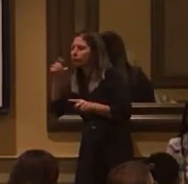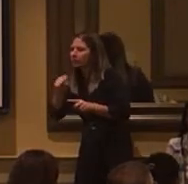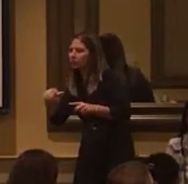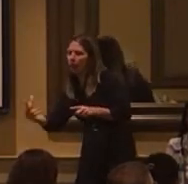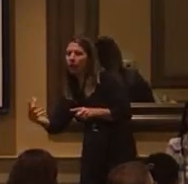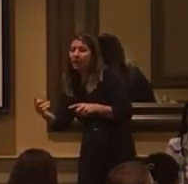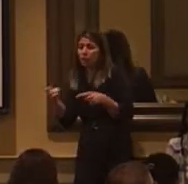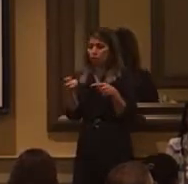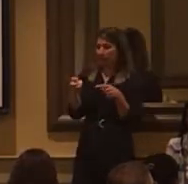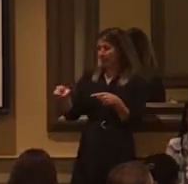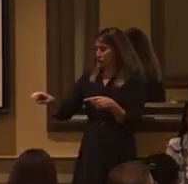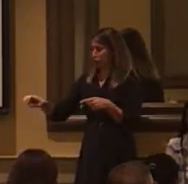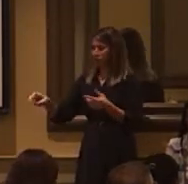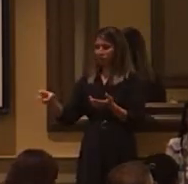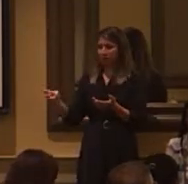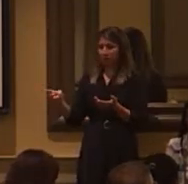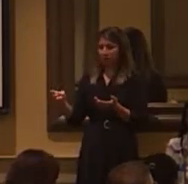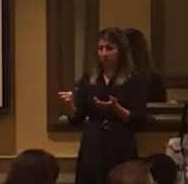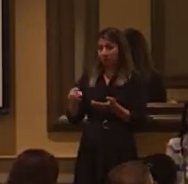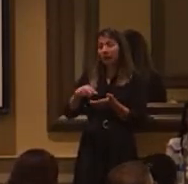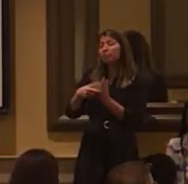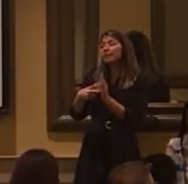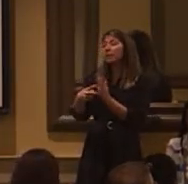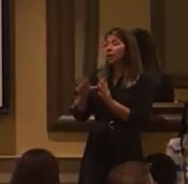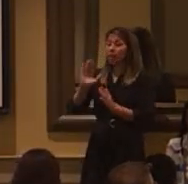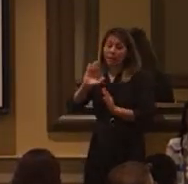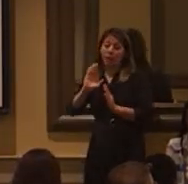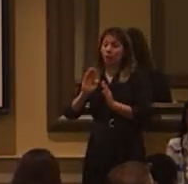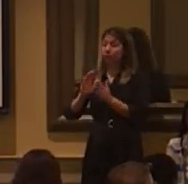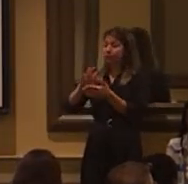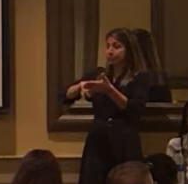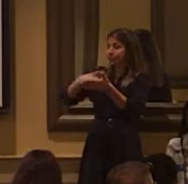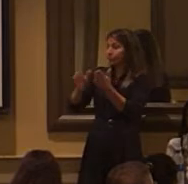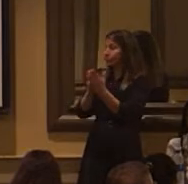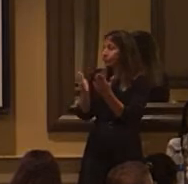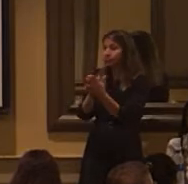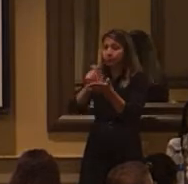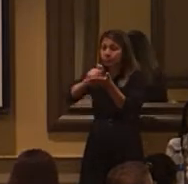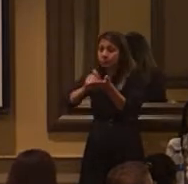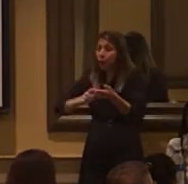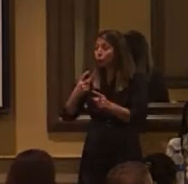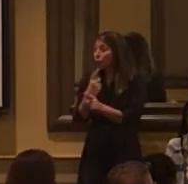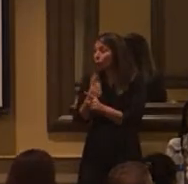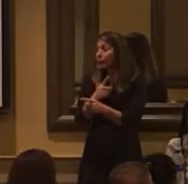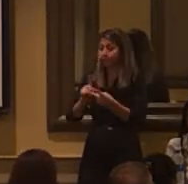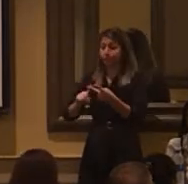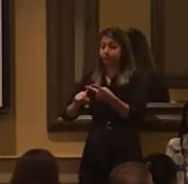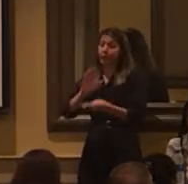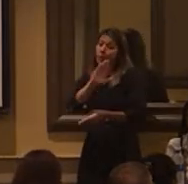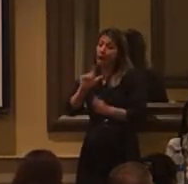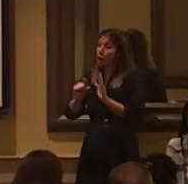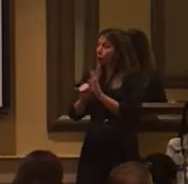are they using their agenda appropriately? Are they keeping up with their grade, protecting their grade?